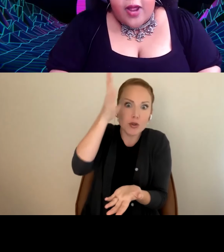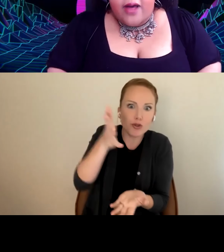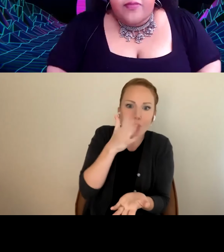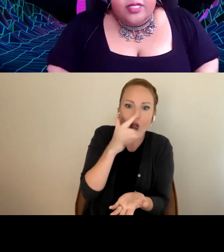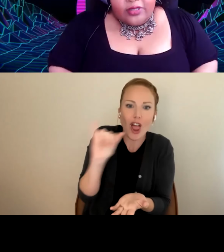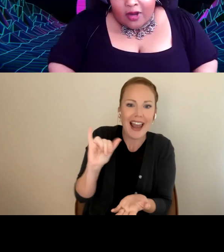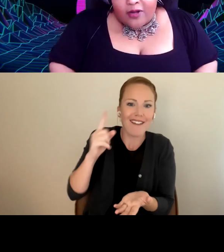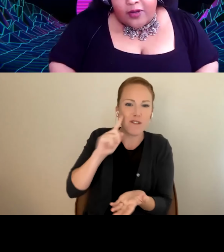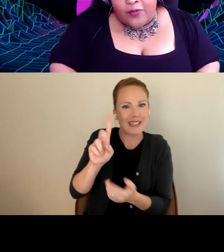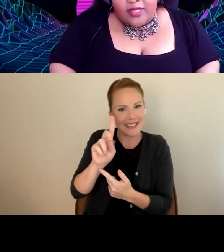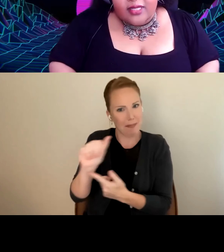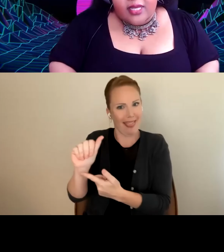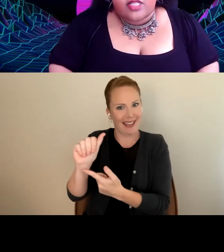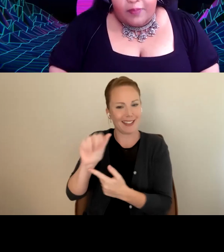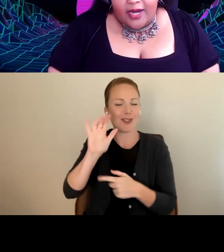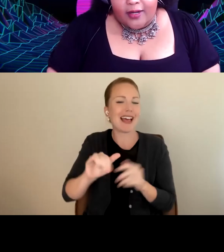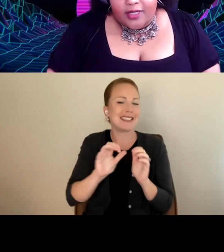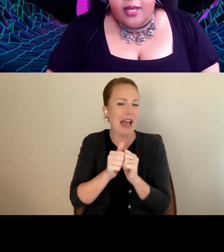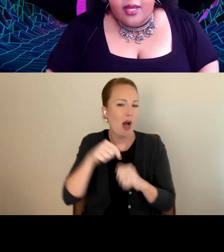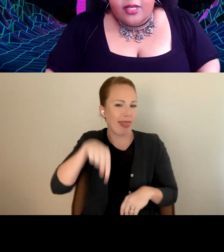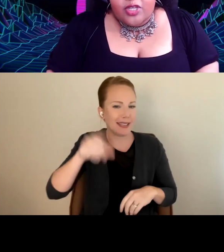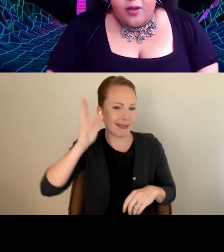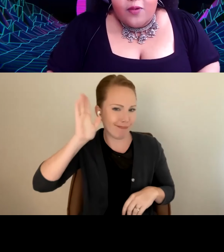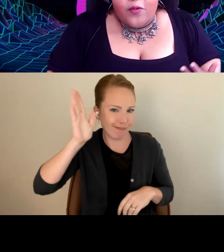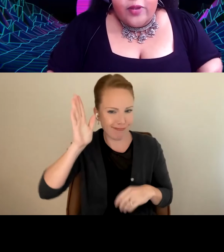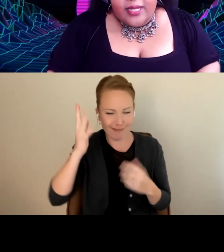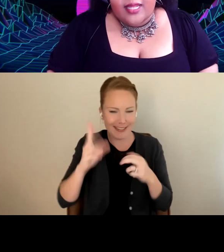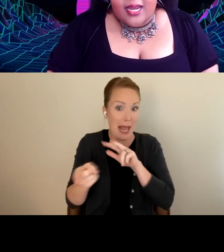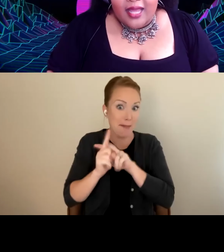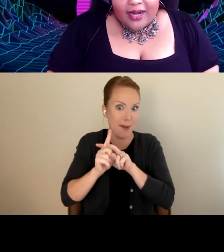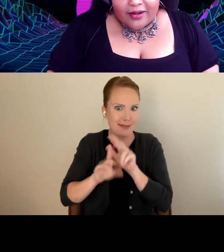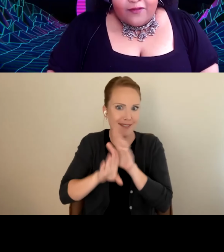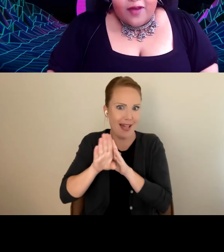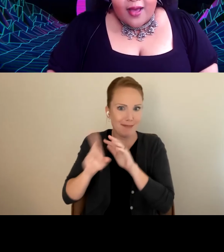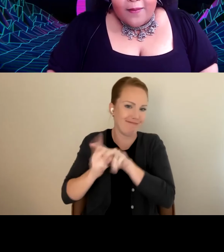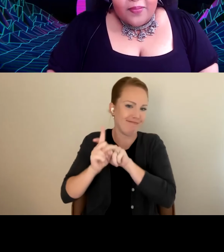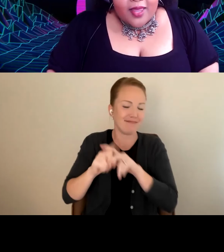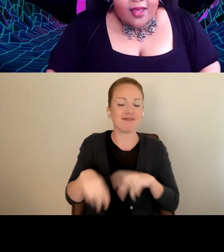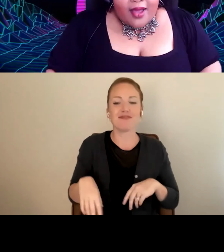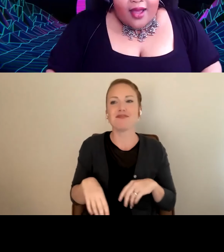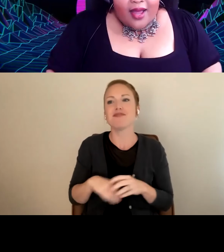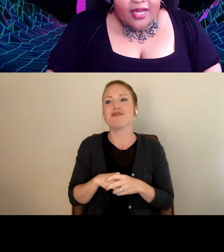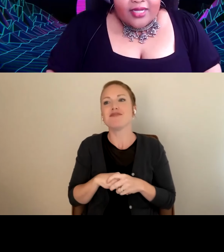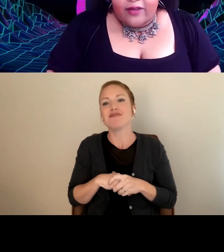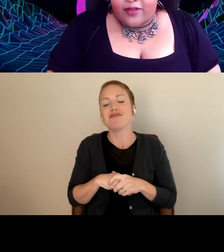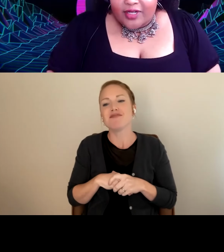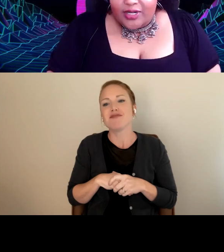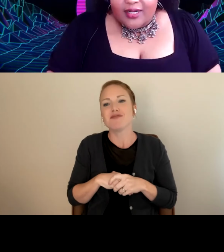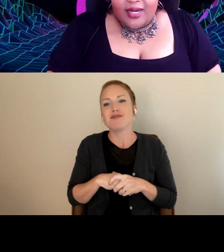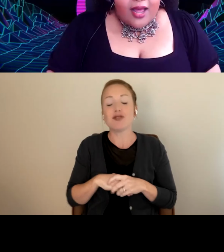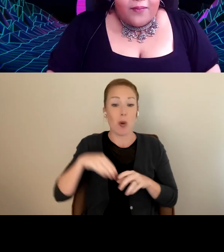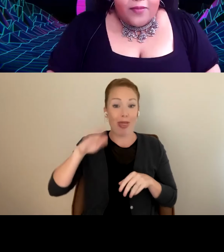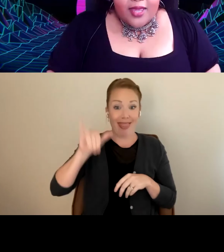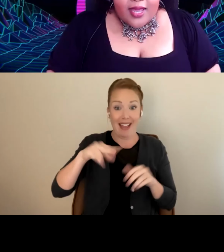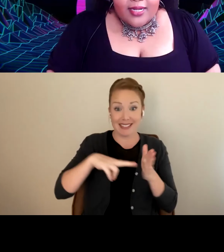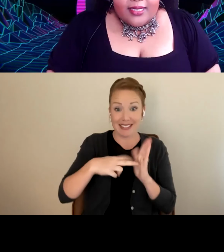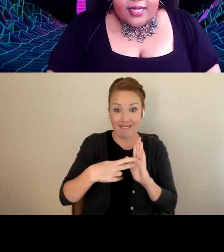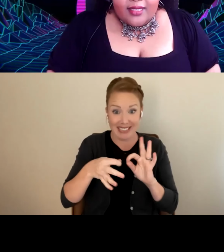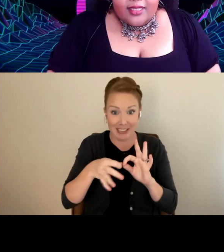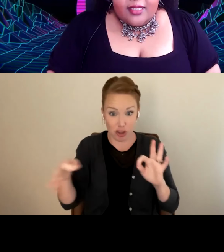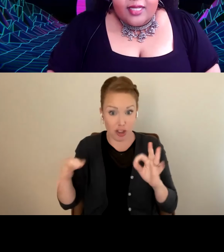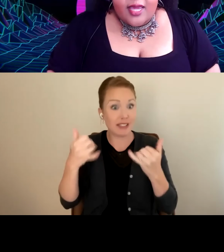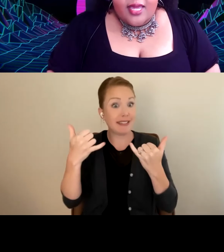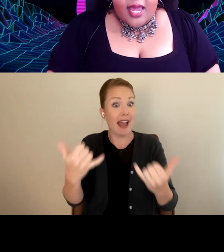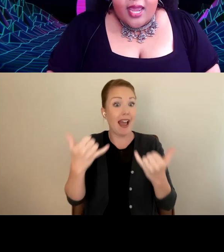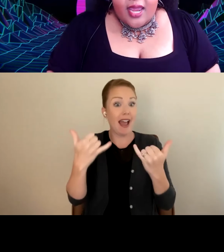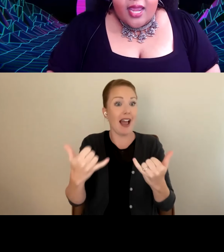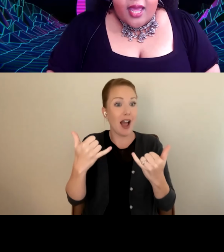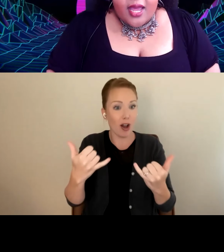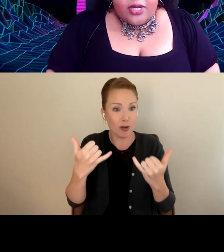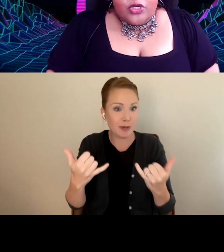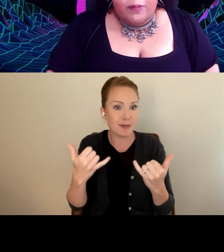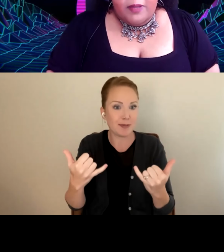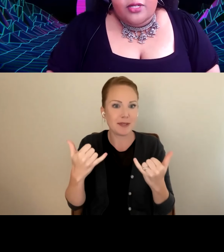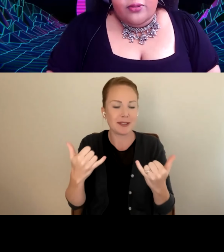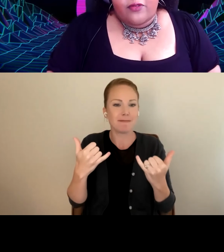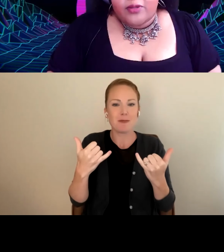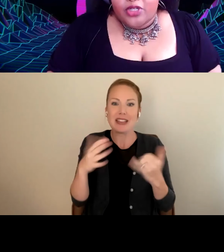how this talk was inspired. So, with that kind of definition, let's take a trip into the future